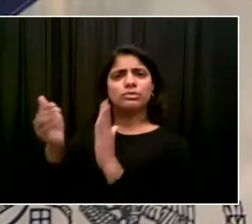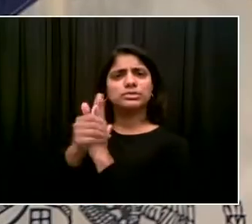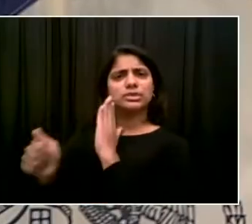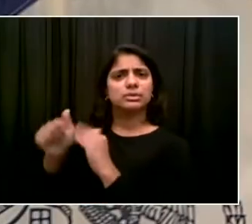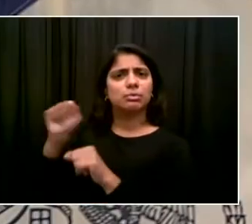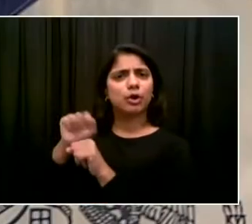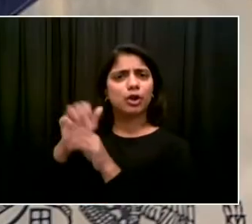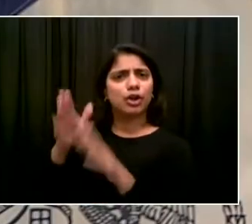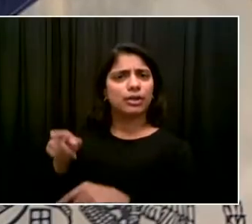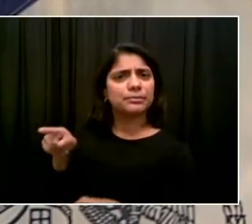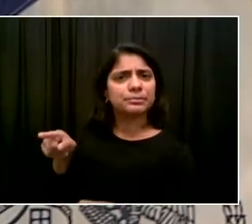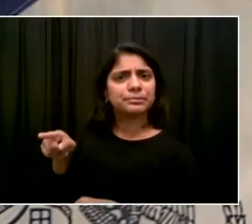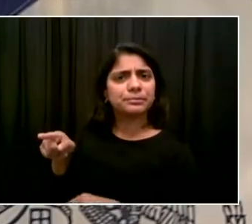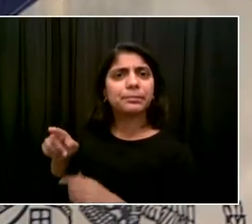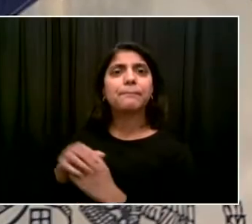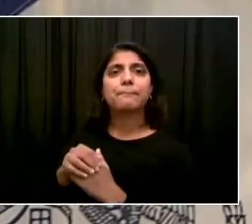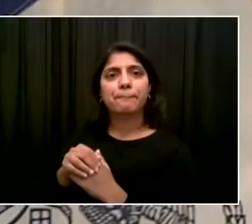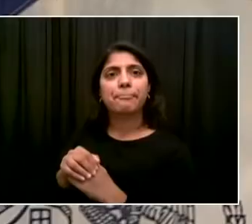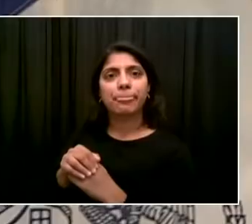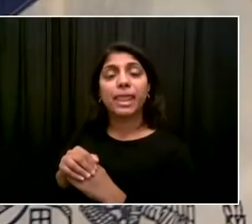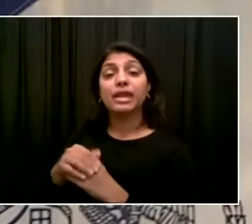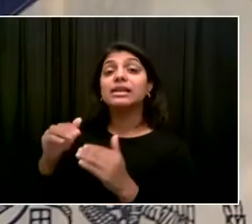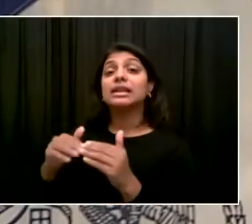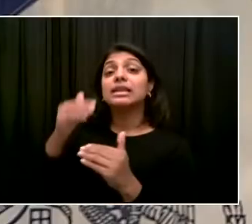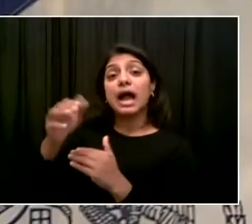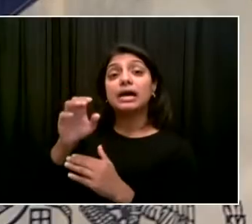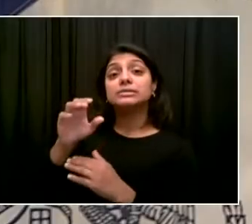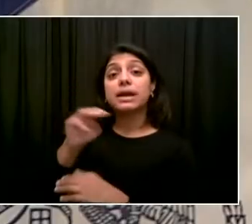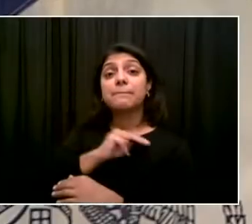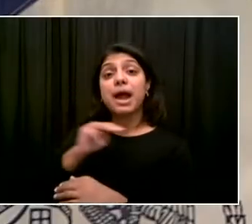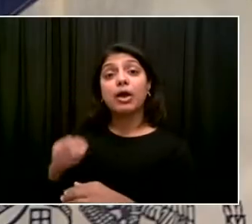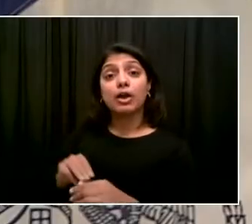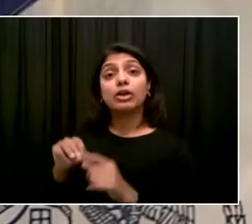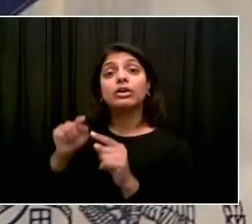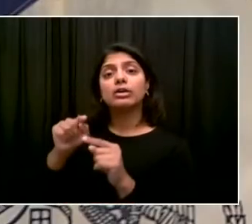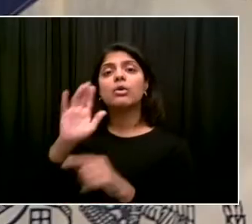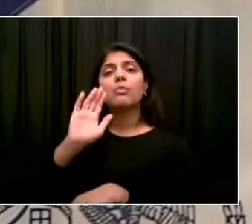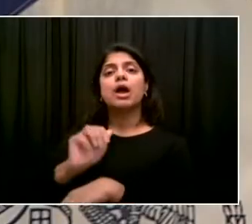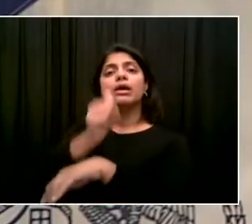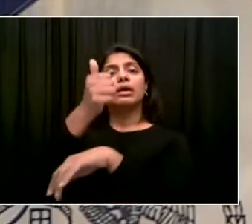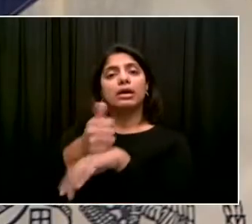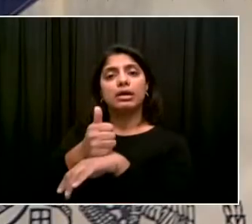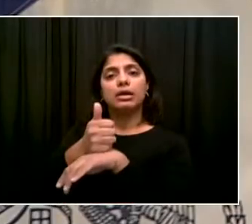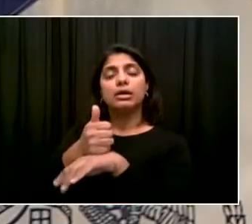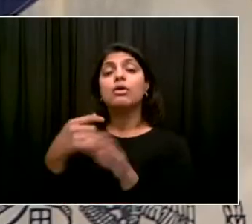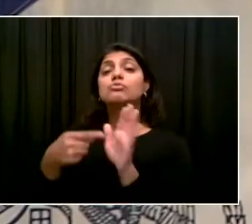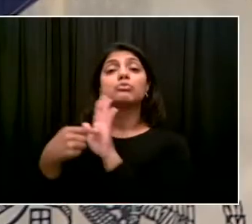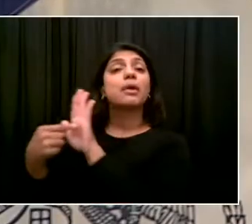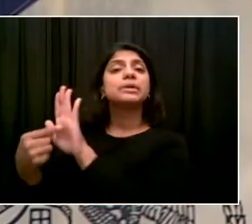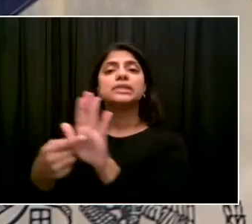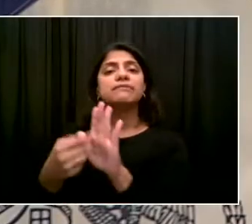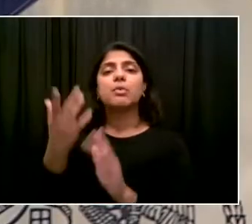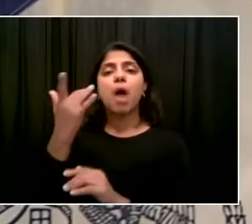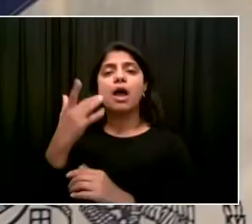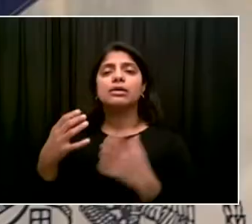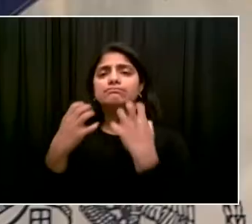WILL BE A LOT OF RESPECT AS THE MAYOR ELECT WALKS IN THE DOOR THIS IS AN